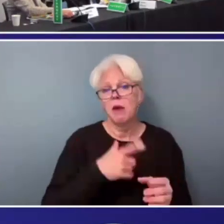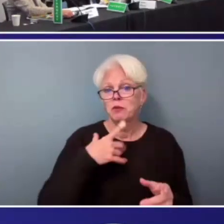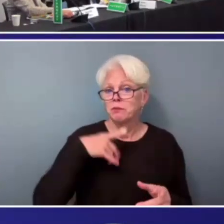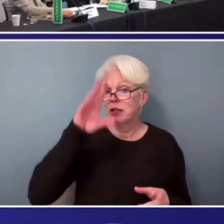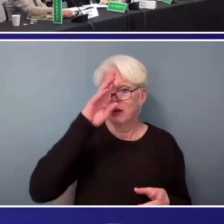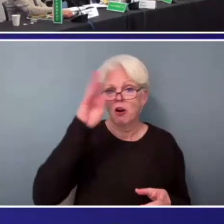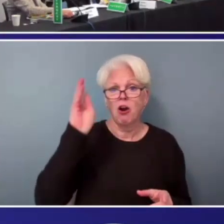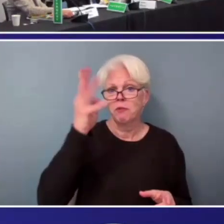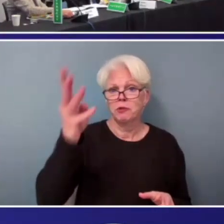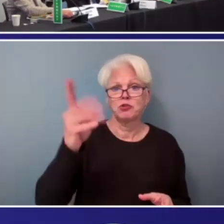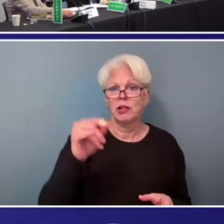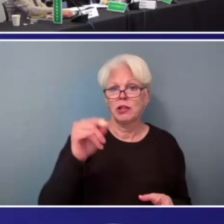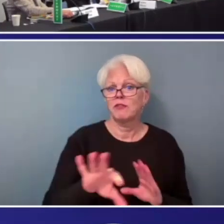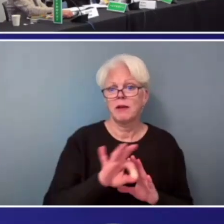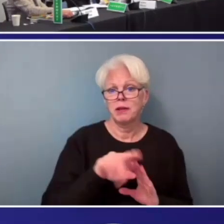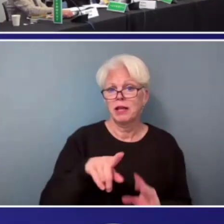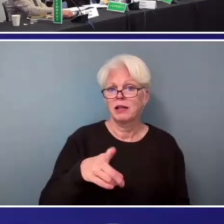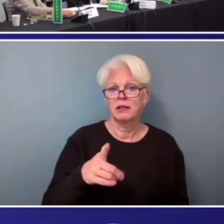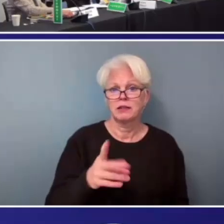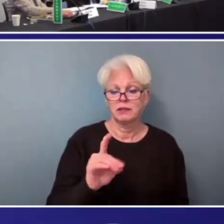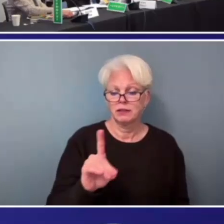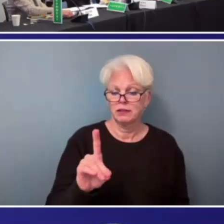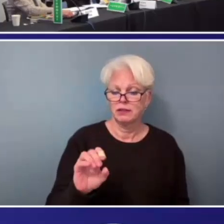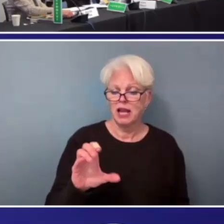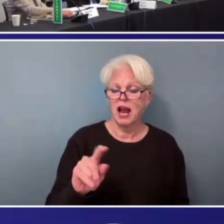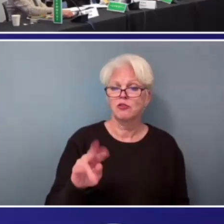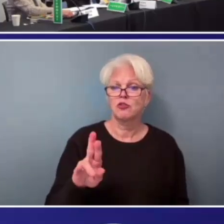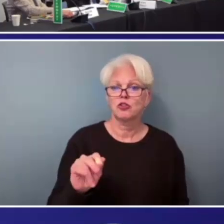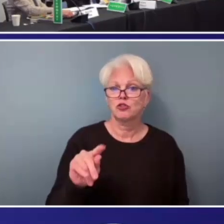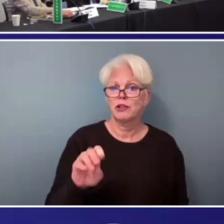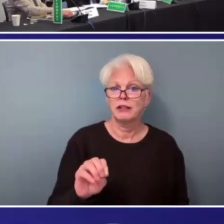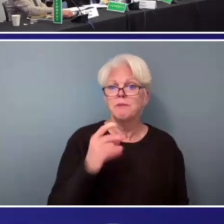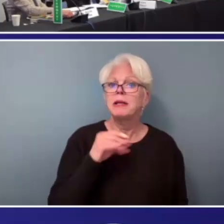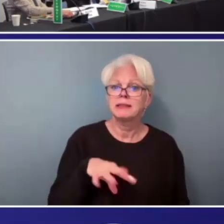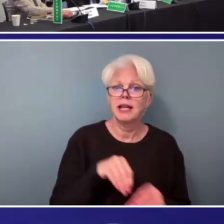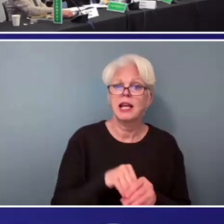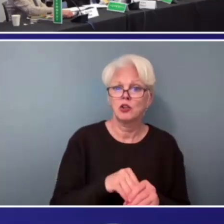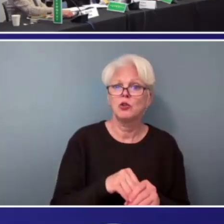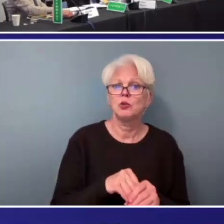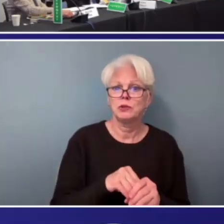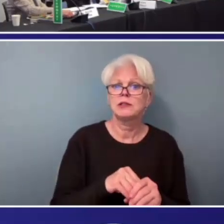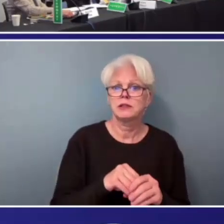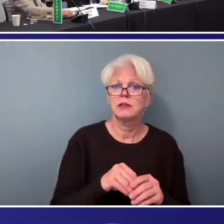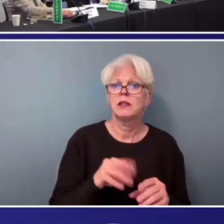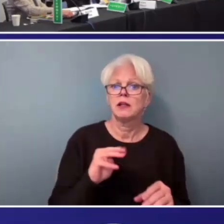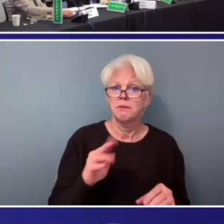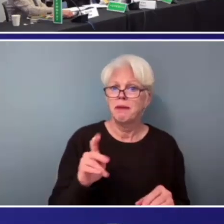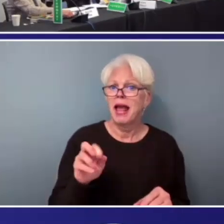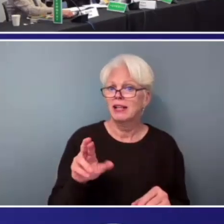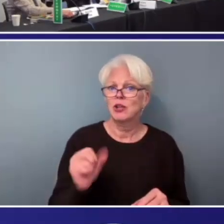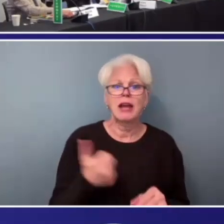picking doctorate because it includes master's. That's what everybody has asked from the beginning. Wait a second, there's